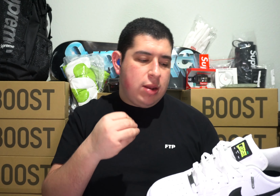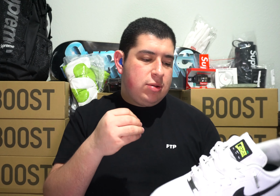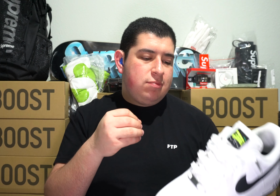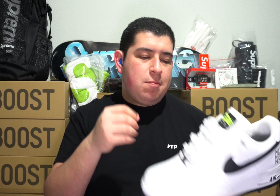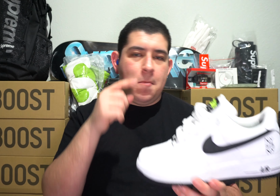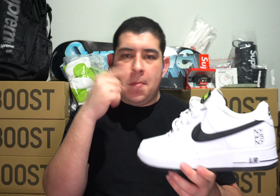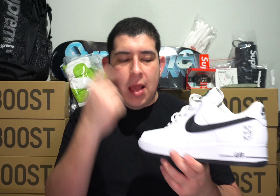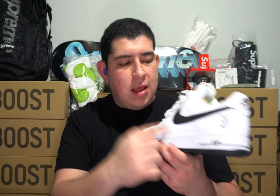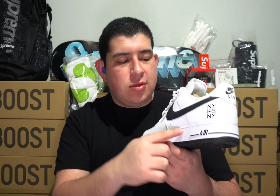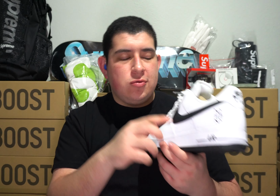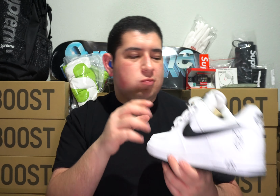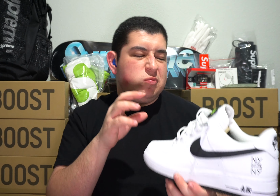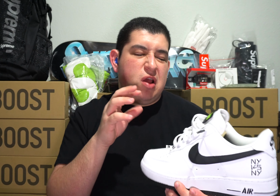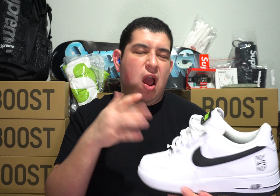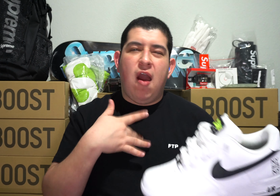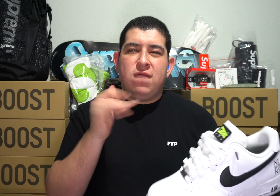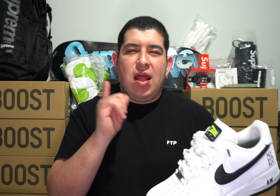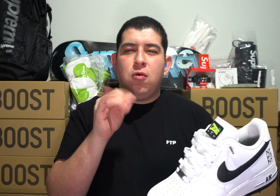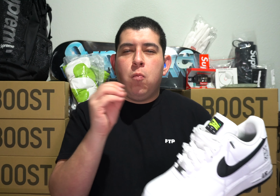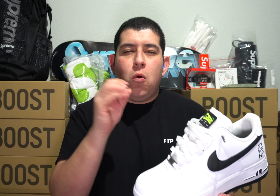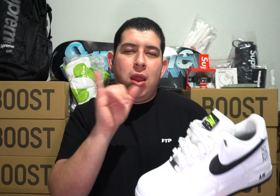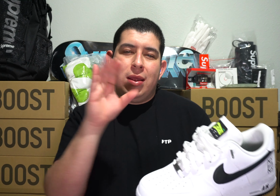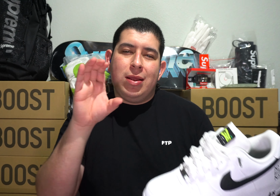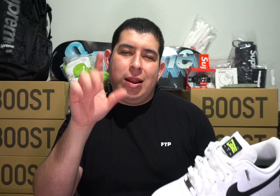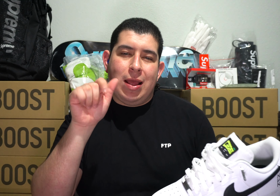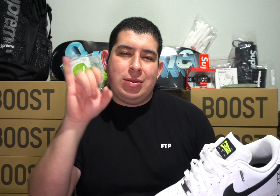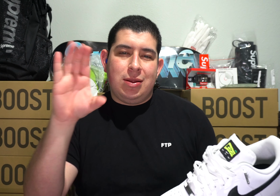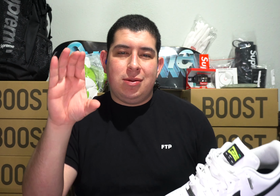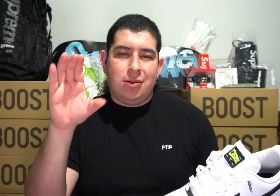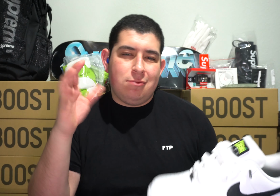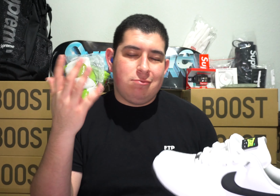I like this colors - white and black.